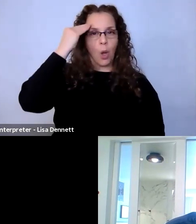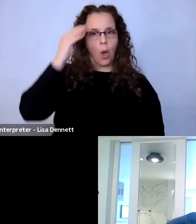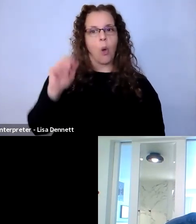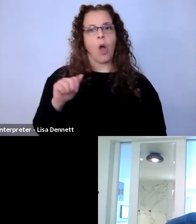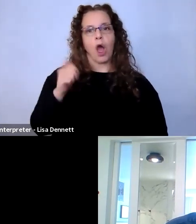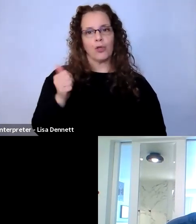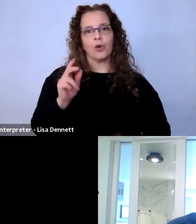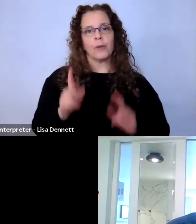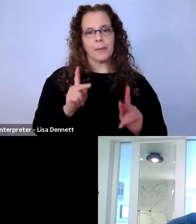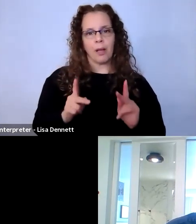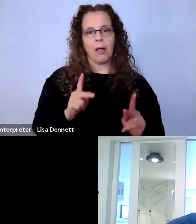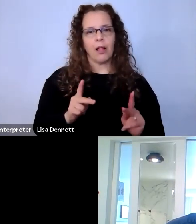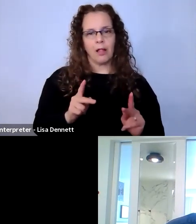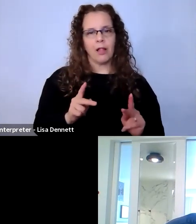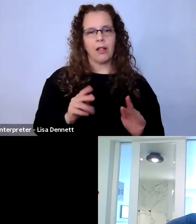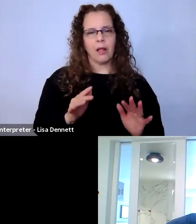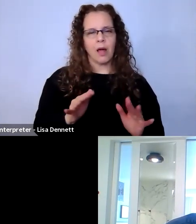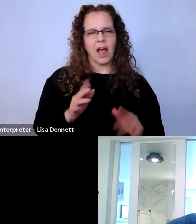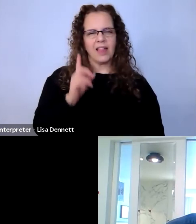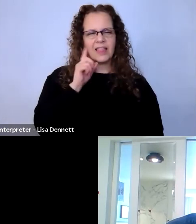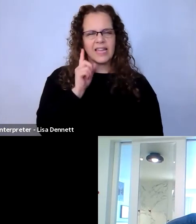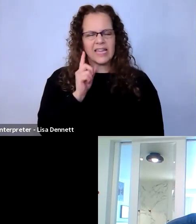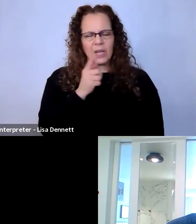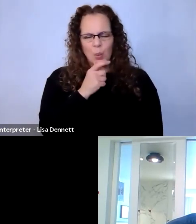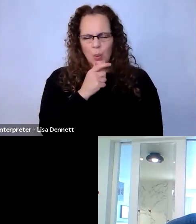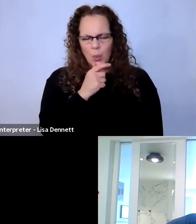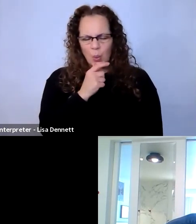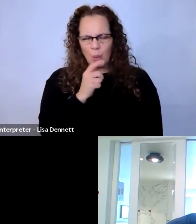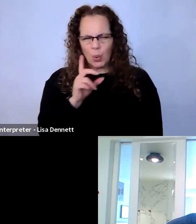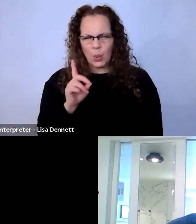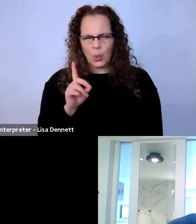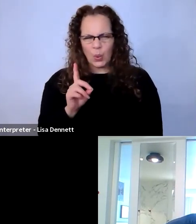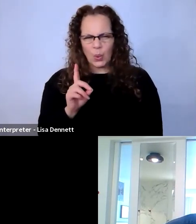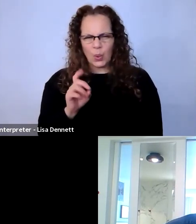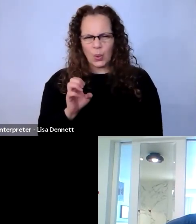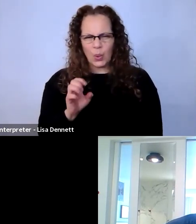that live, I believe it was tablet Fisher and i'm sorry if it wasn't and I just attribute it to someone else.